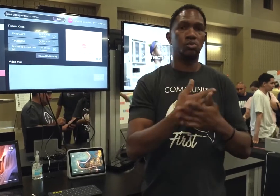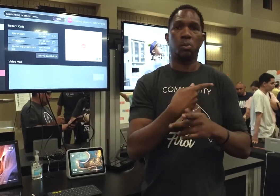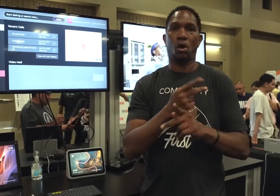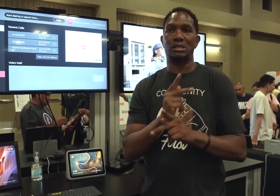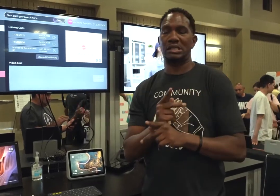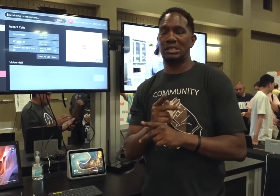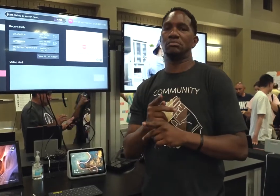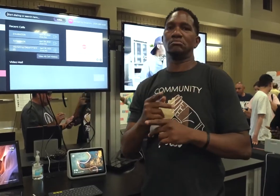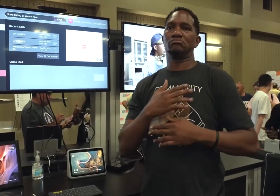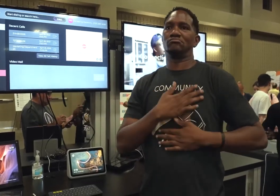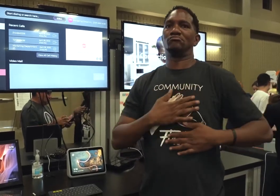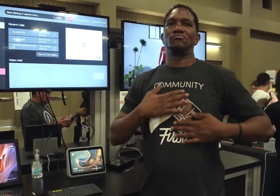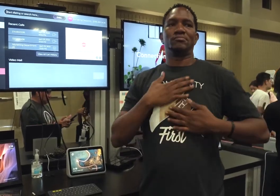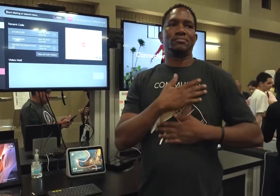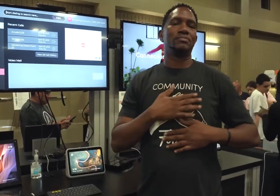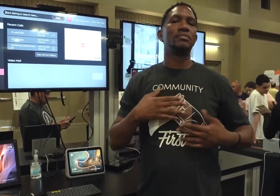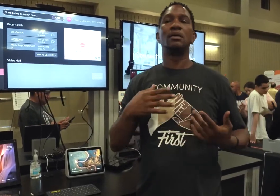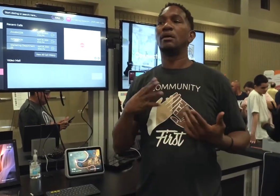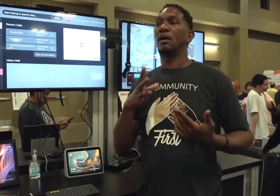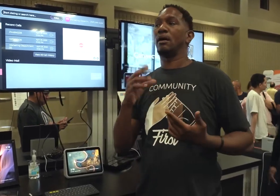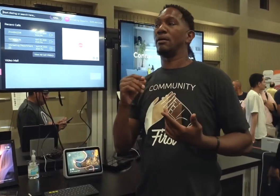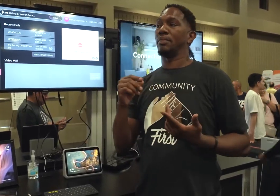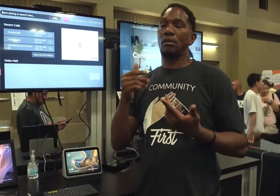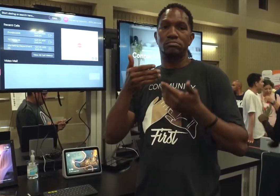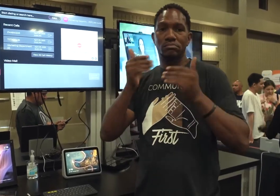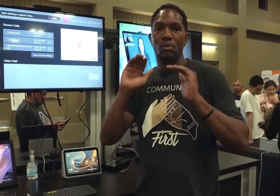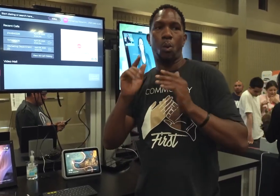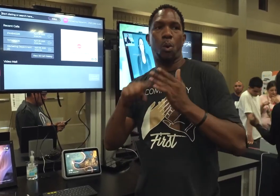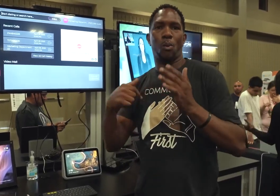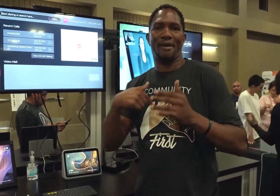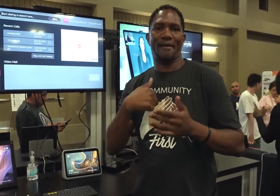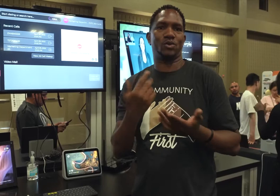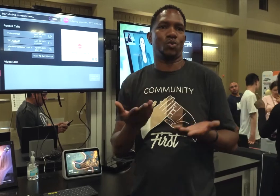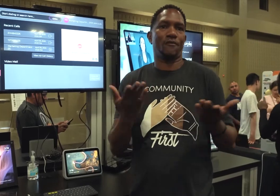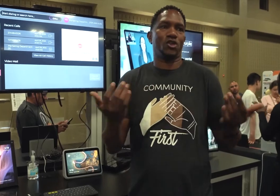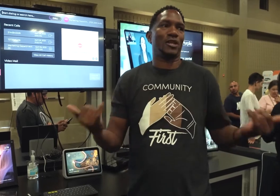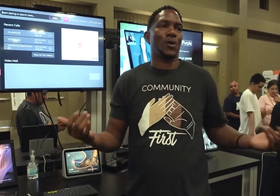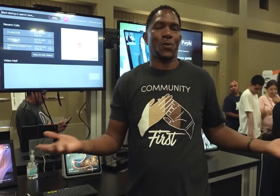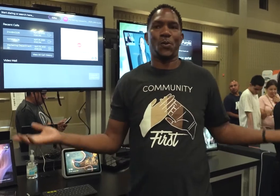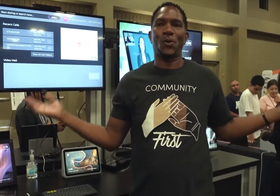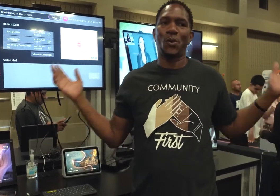products, enjoying themselves. They’re overwhelmed by what we have to offer today.